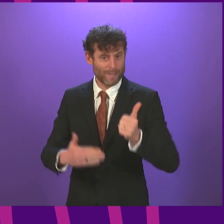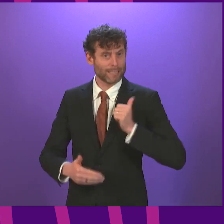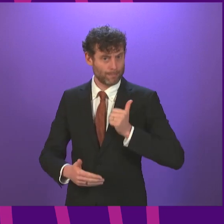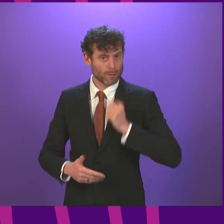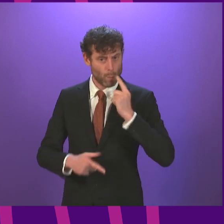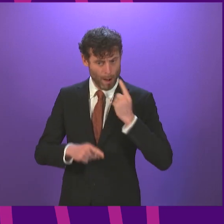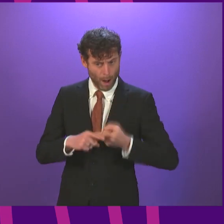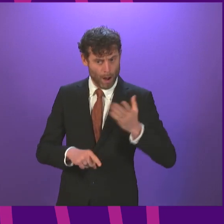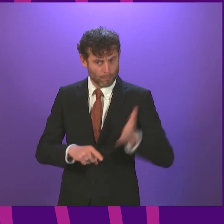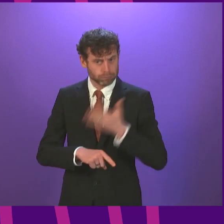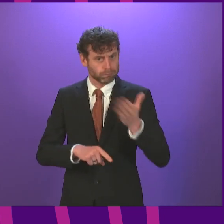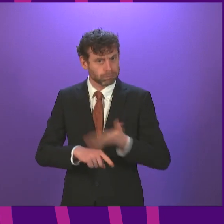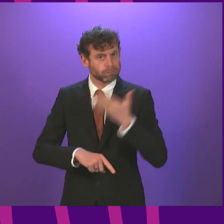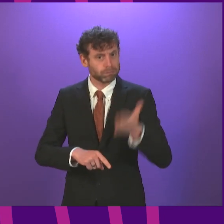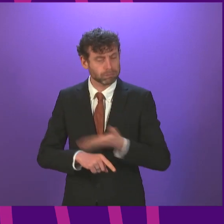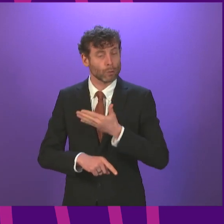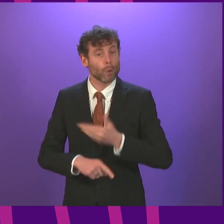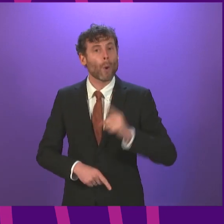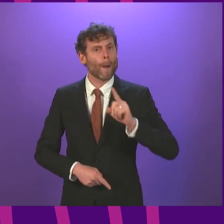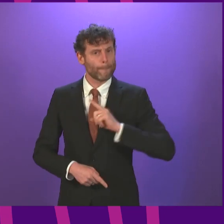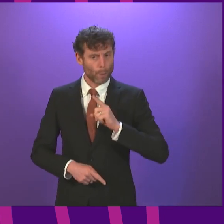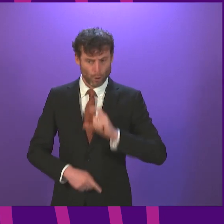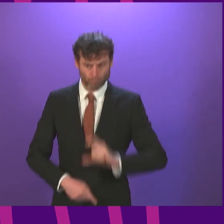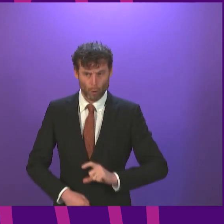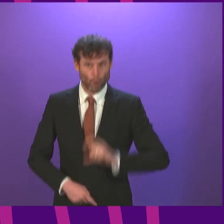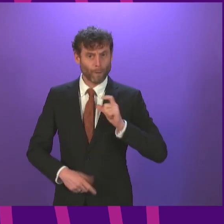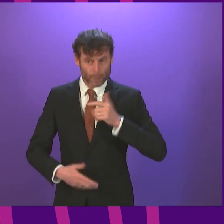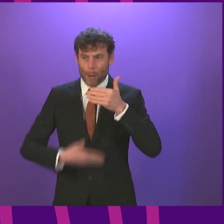Because of that continued progress, I confirm that we will go ahead as planned with the